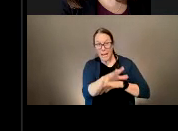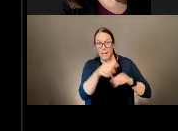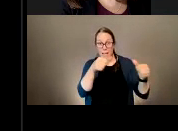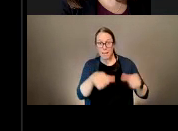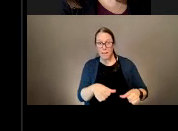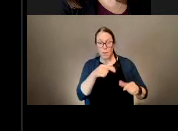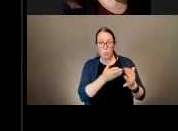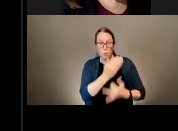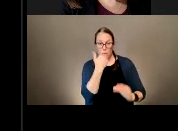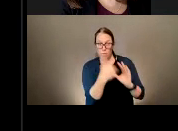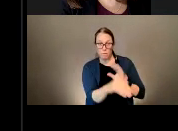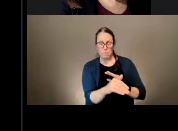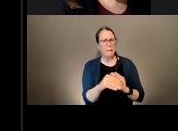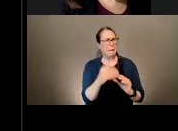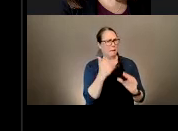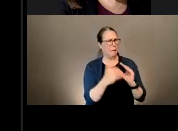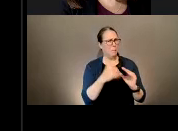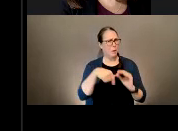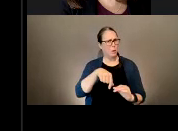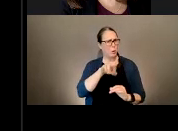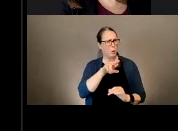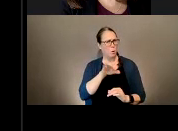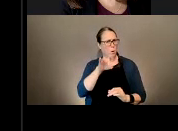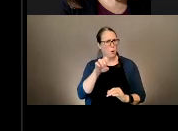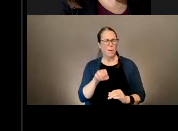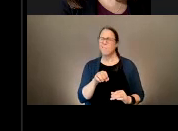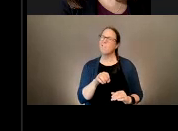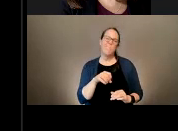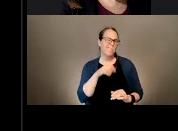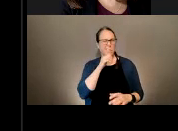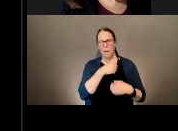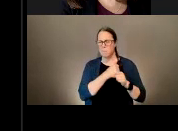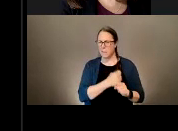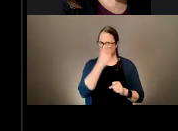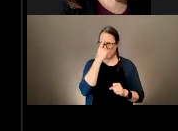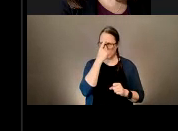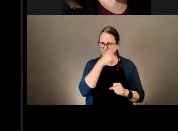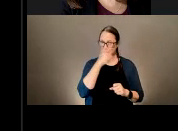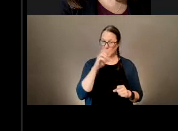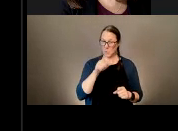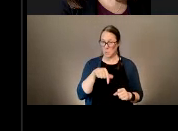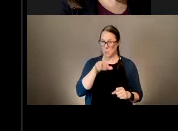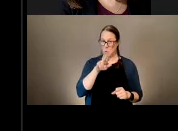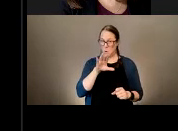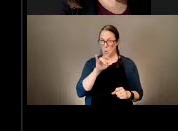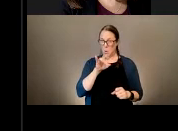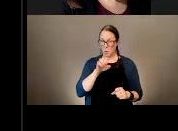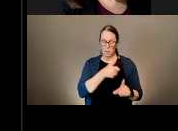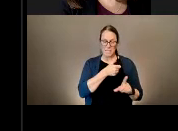emailing a QR code makes less sense to me, because the QR code is just an easy way to share a website.